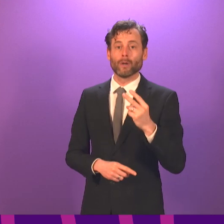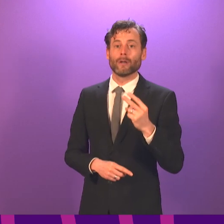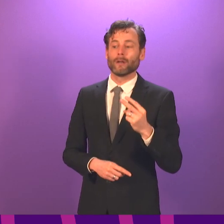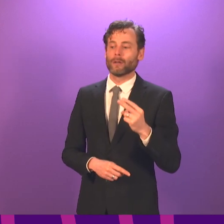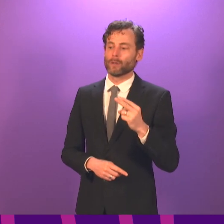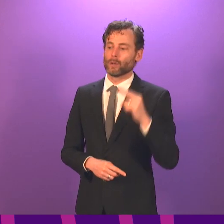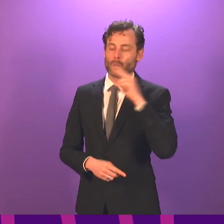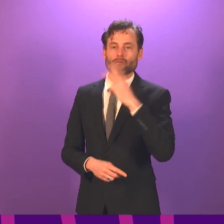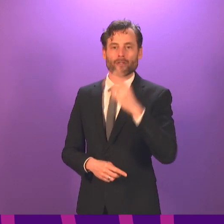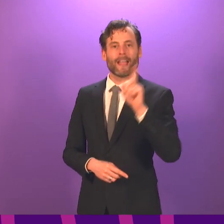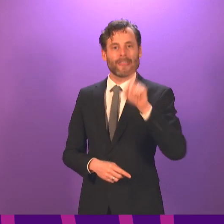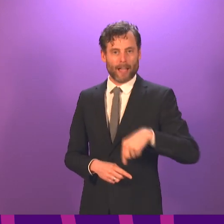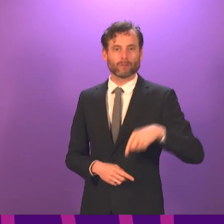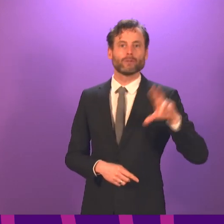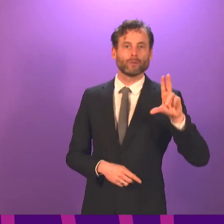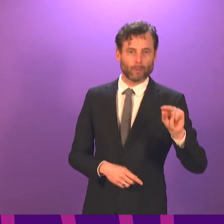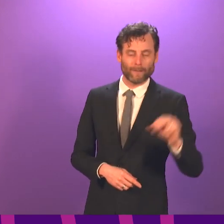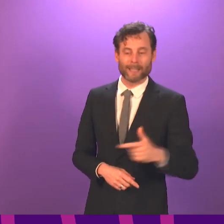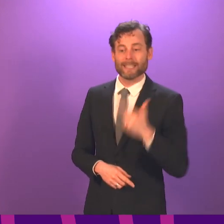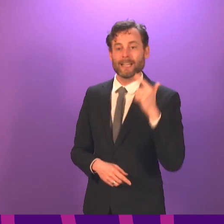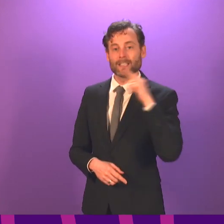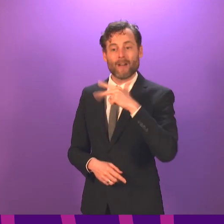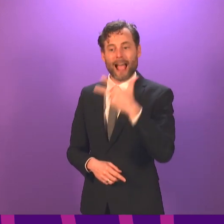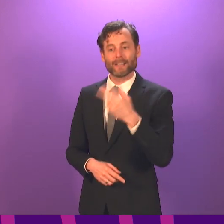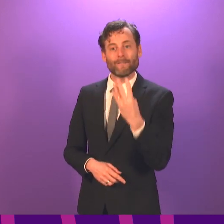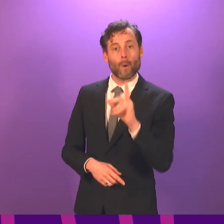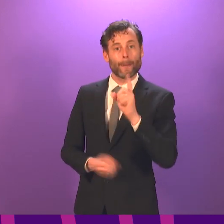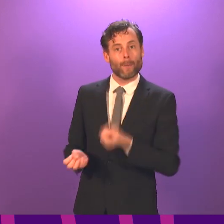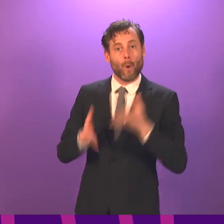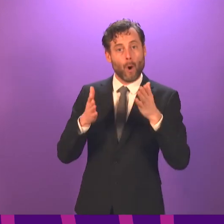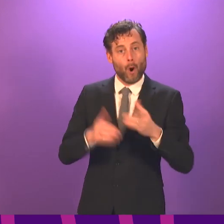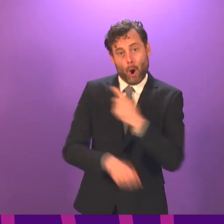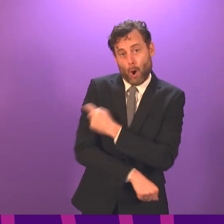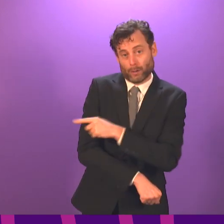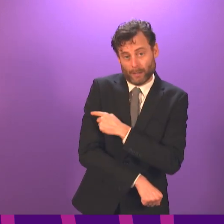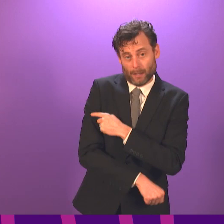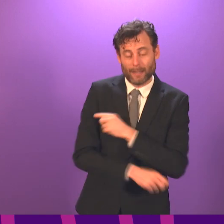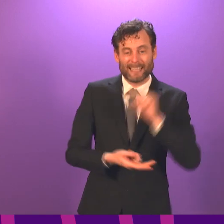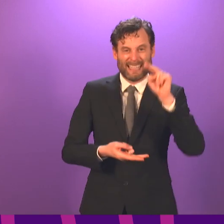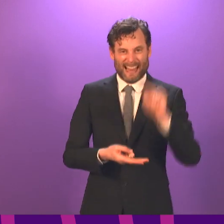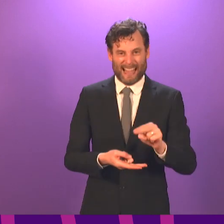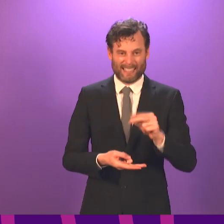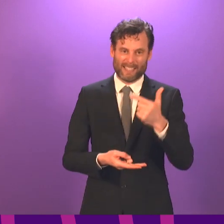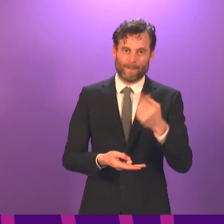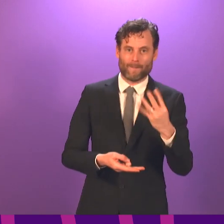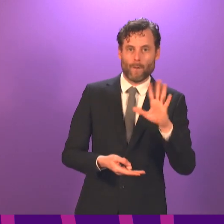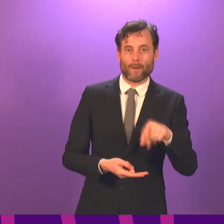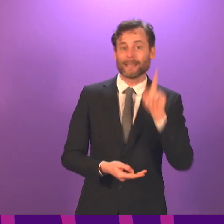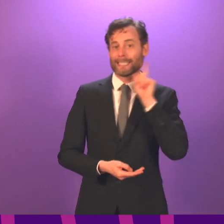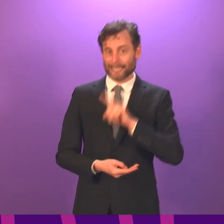which is 40 fewer than yesterday; and 71 people are in intensive care, which is the same number